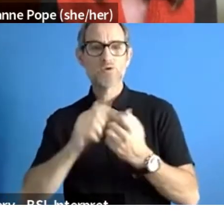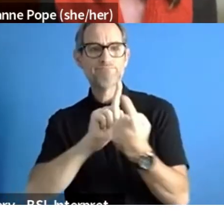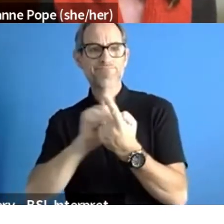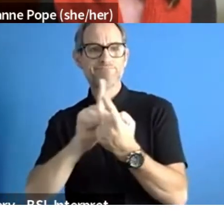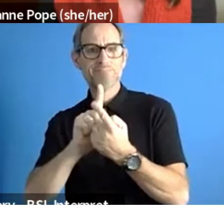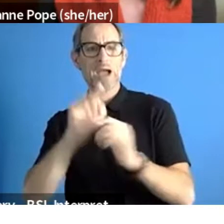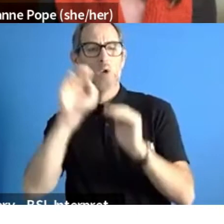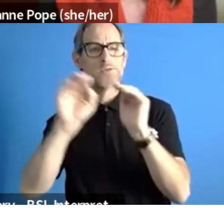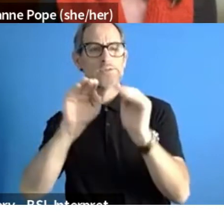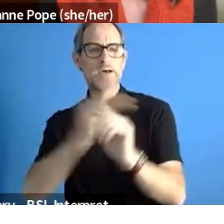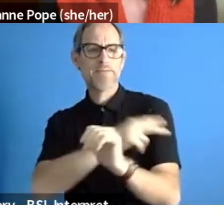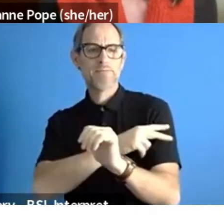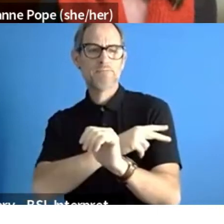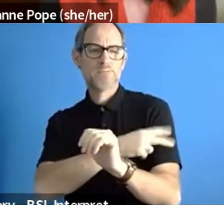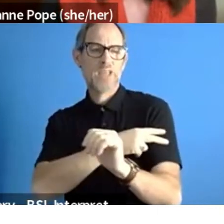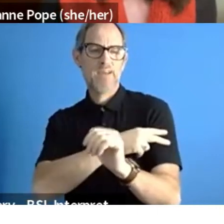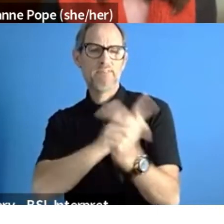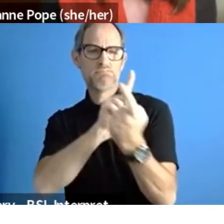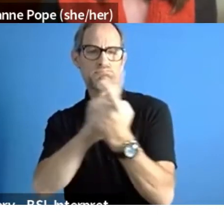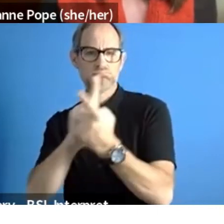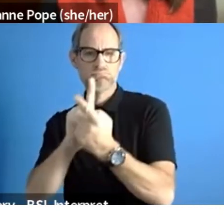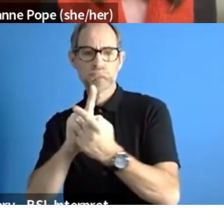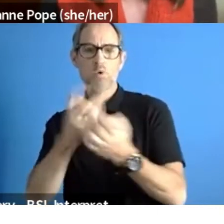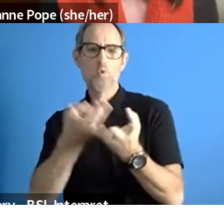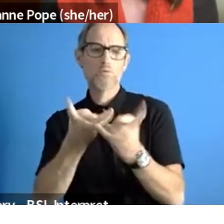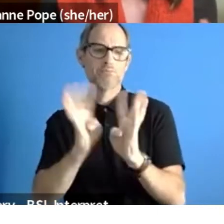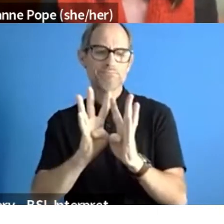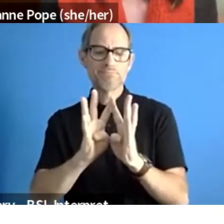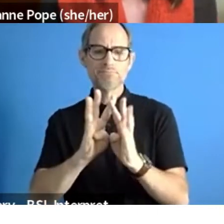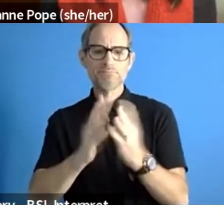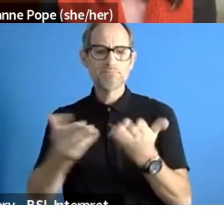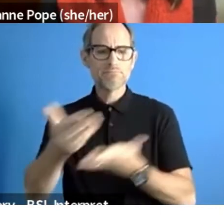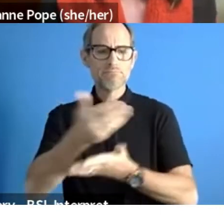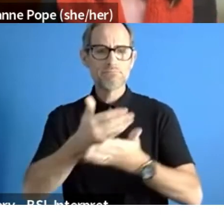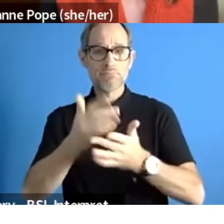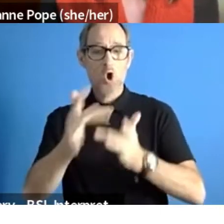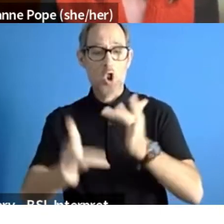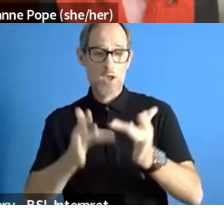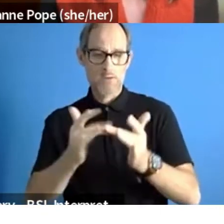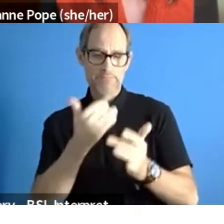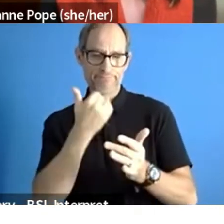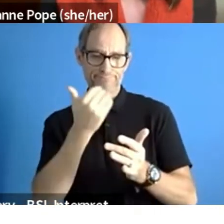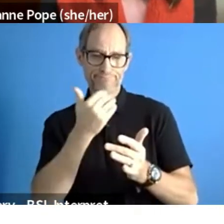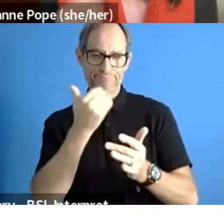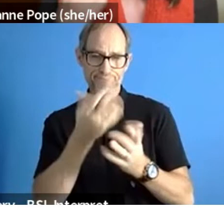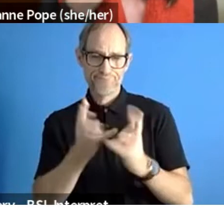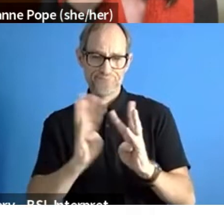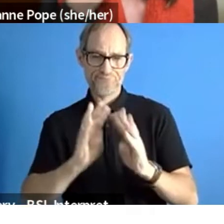organisation or finding discussions online and a couple of colleagues